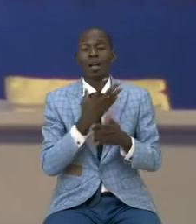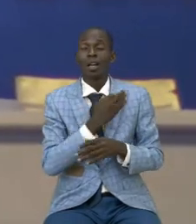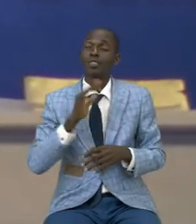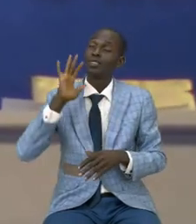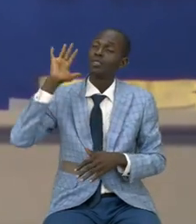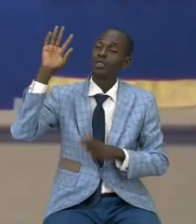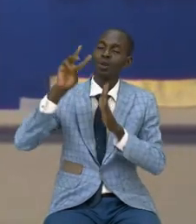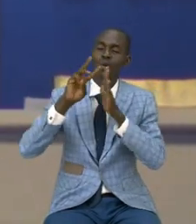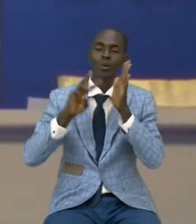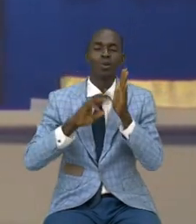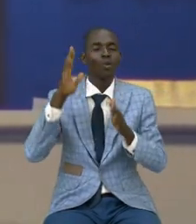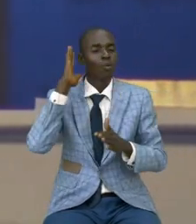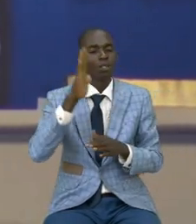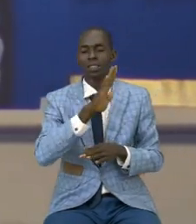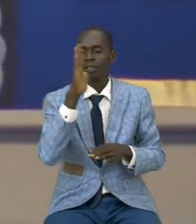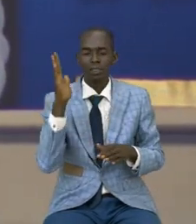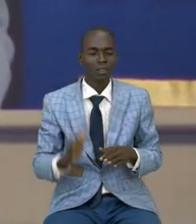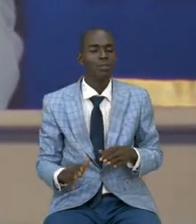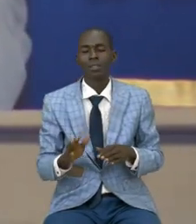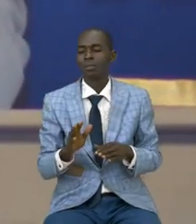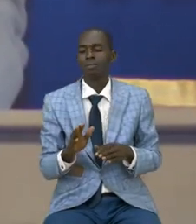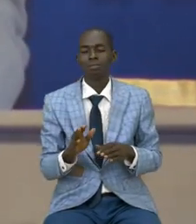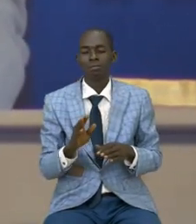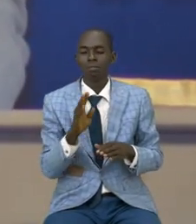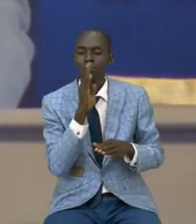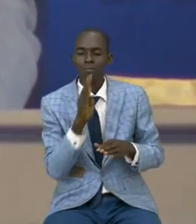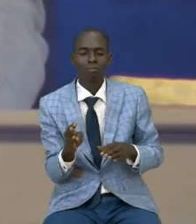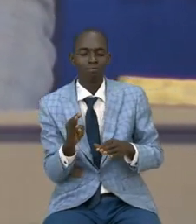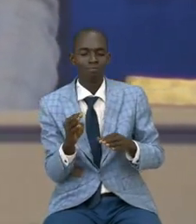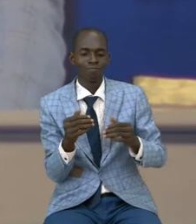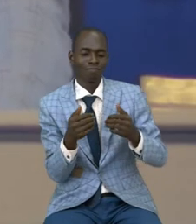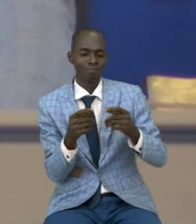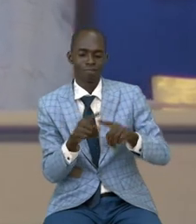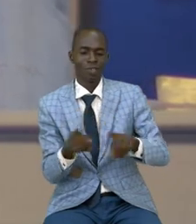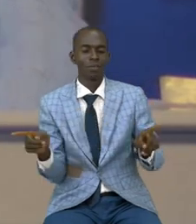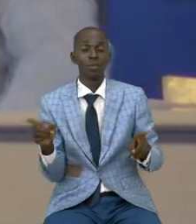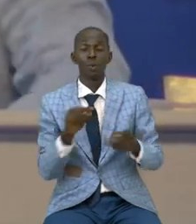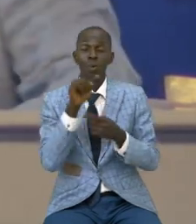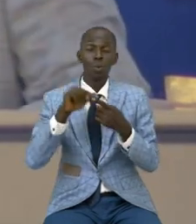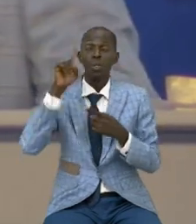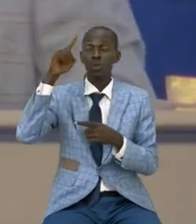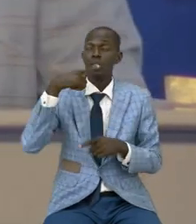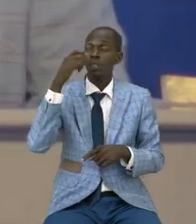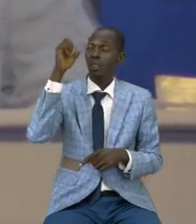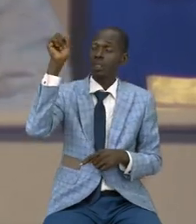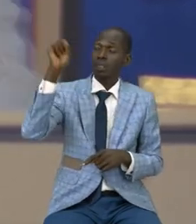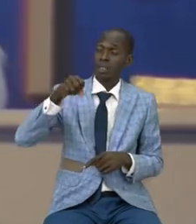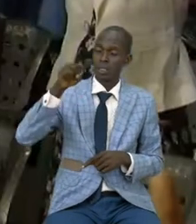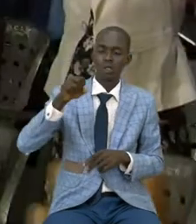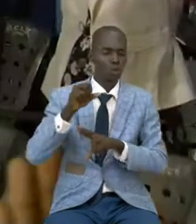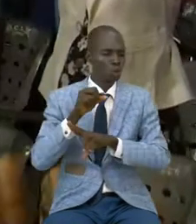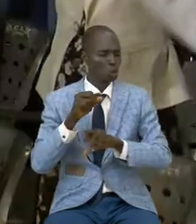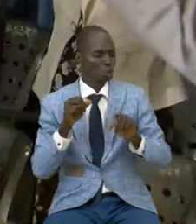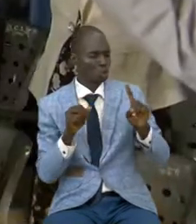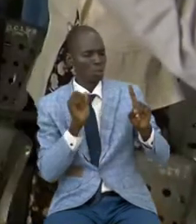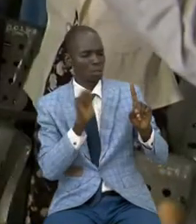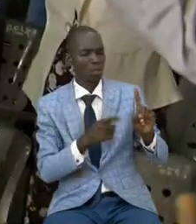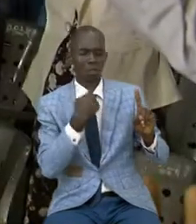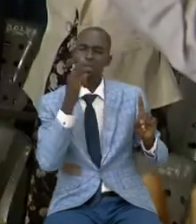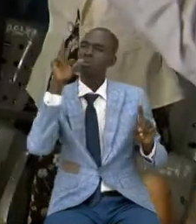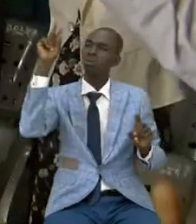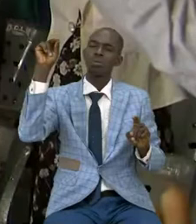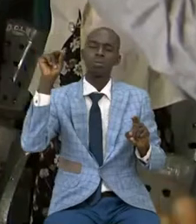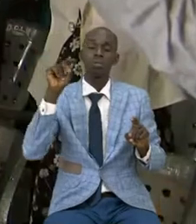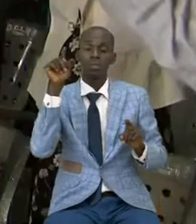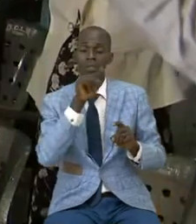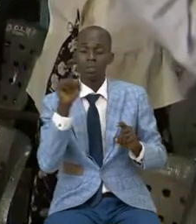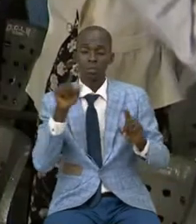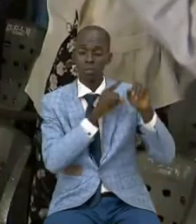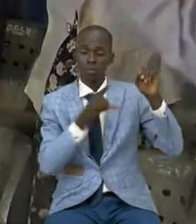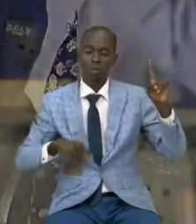will never be contradicted when you say yes nobody can say no yeah for lord i come for everyone